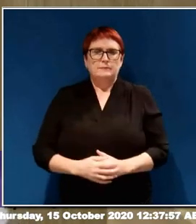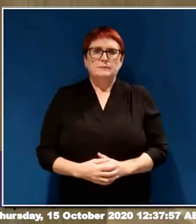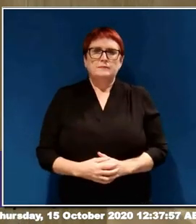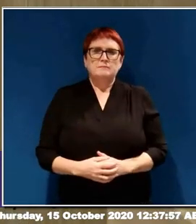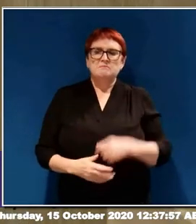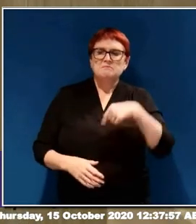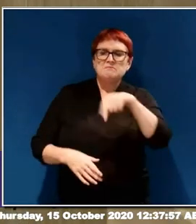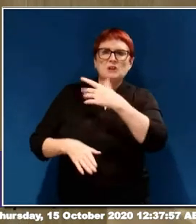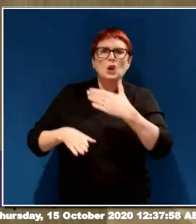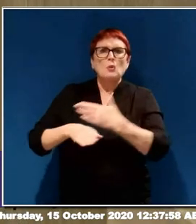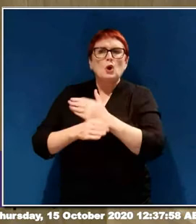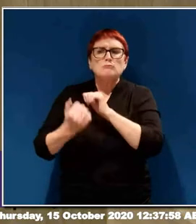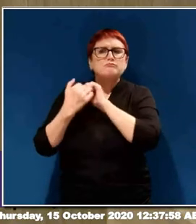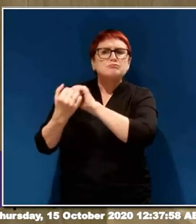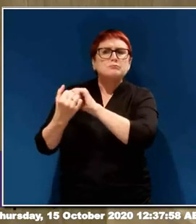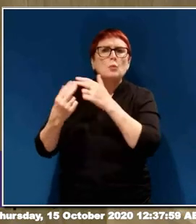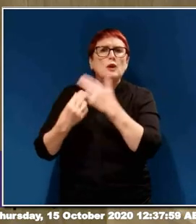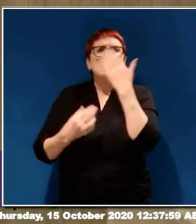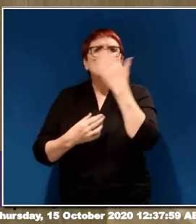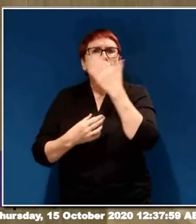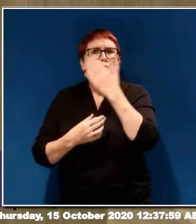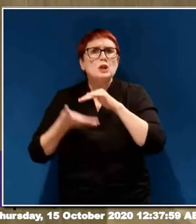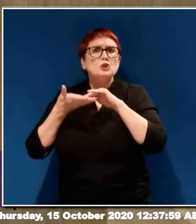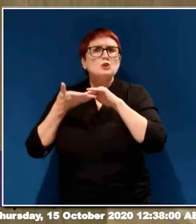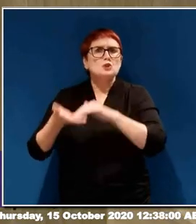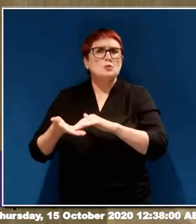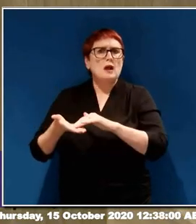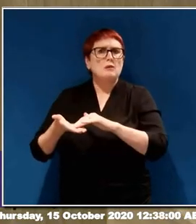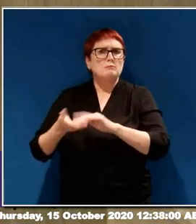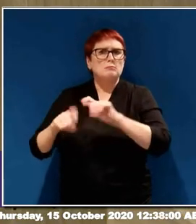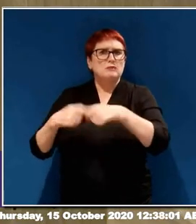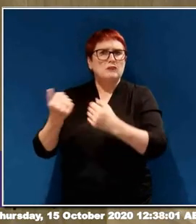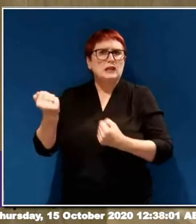in behaviour supports for students.